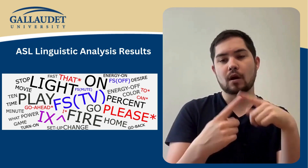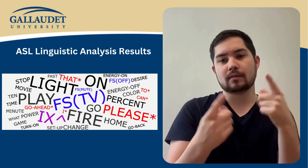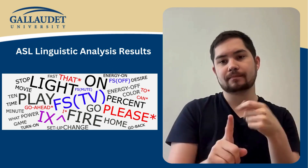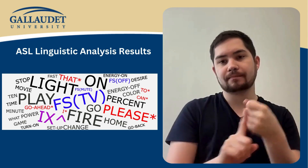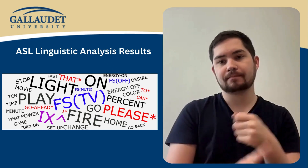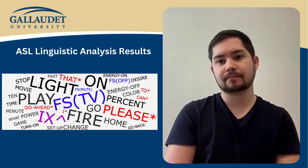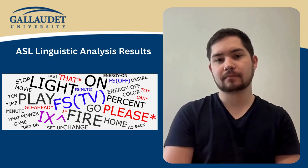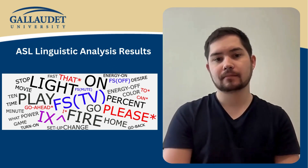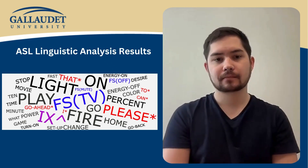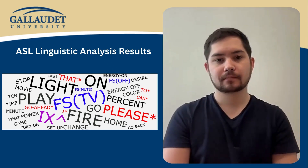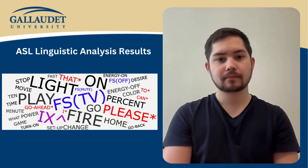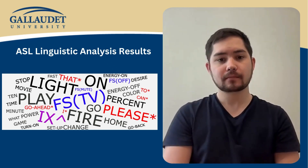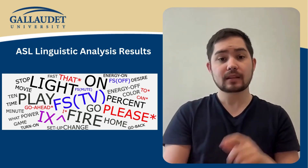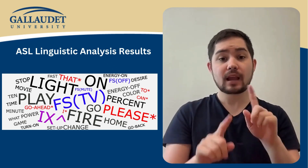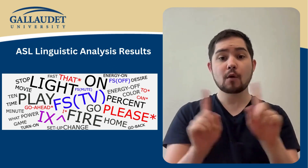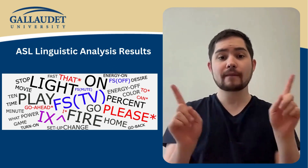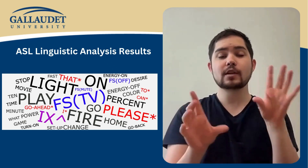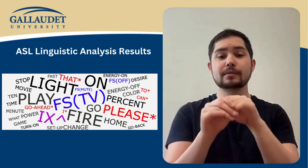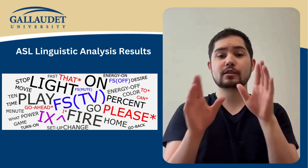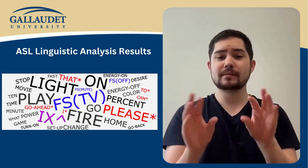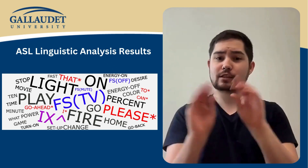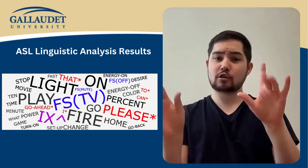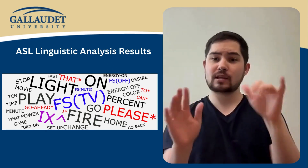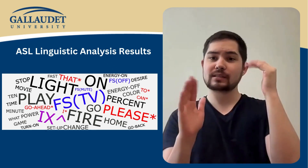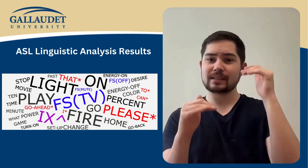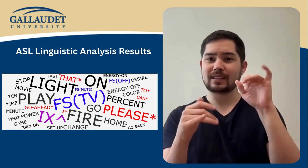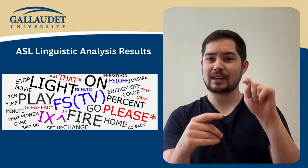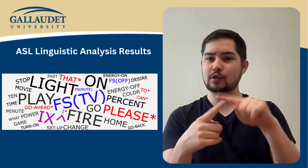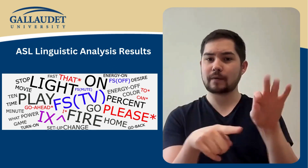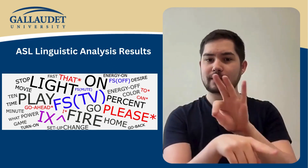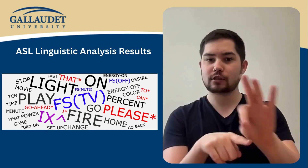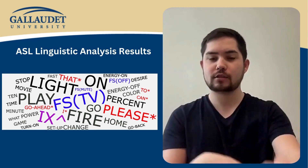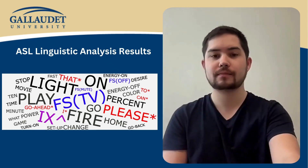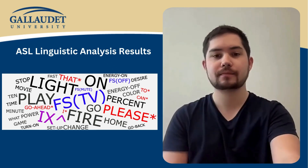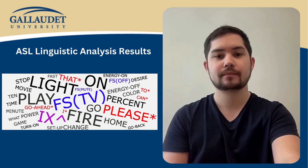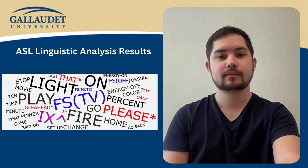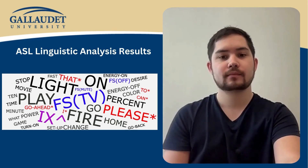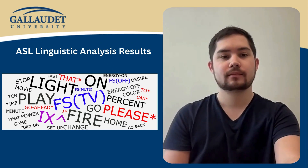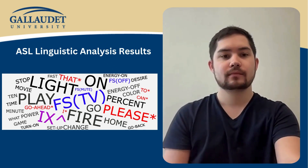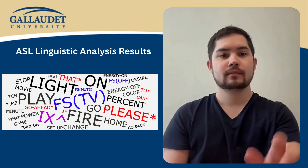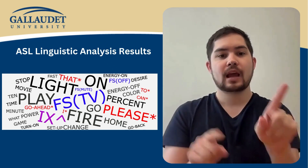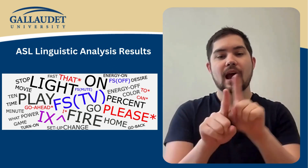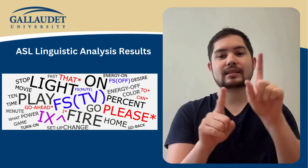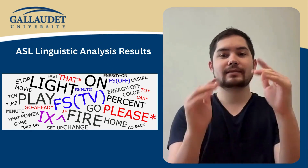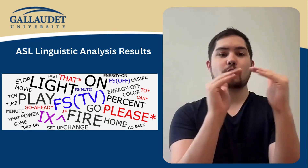However, participants clearly were expecting it to function as an equivalent to using FS(ALEXA)